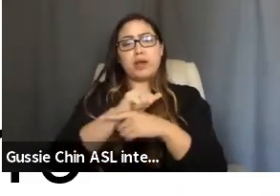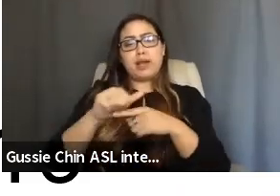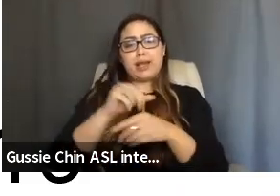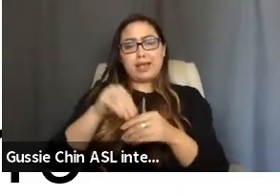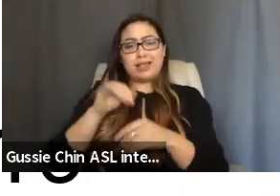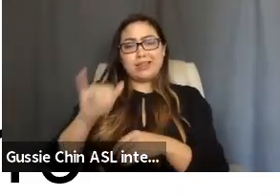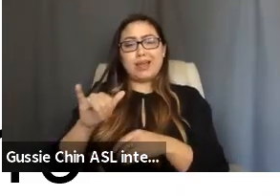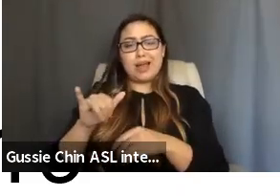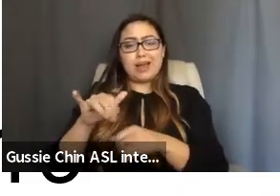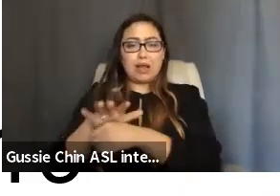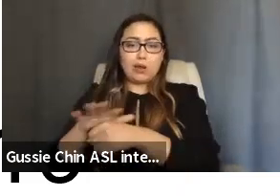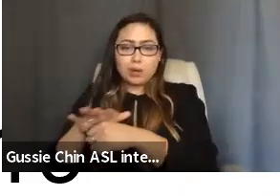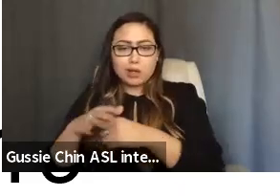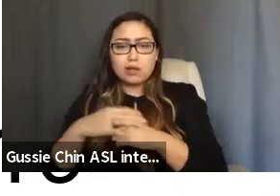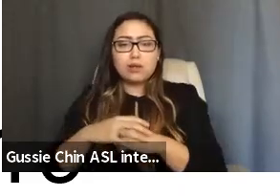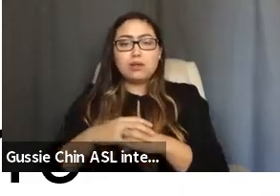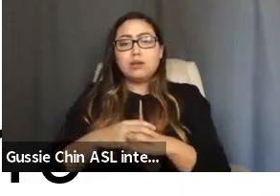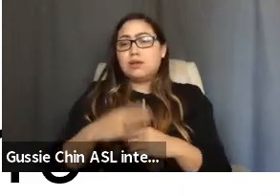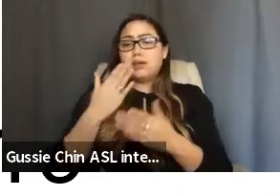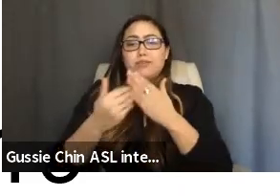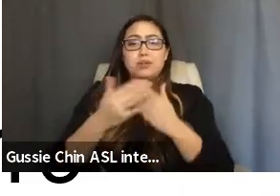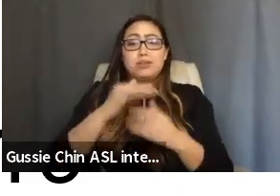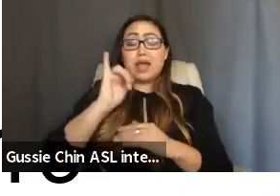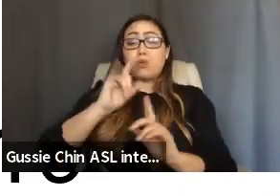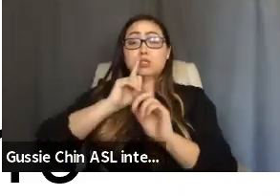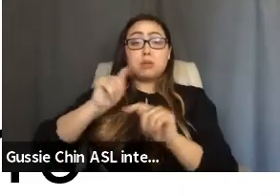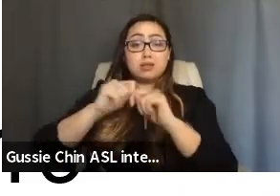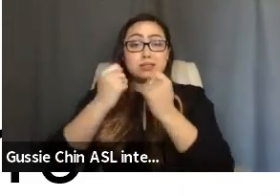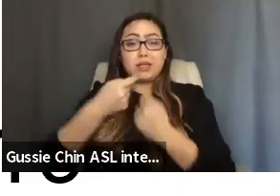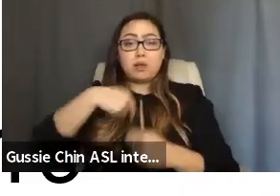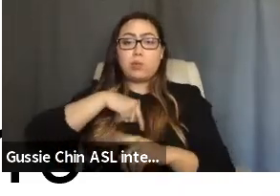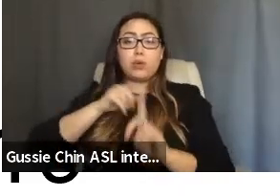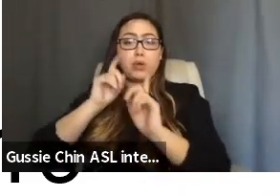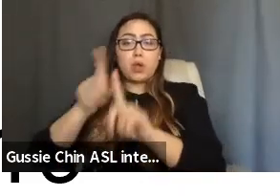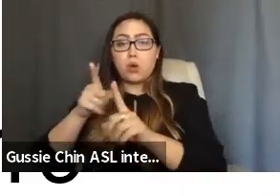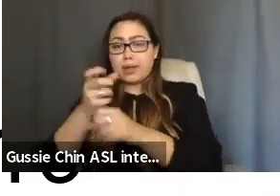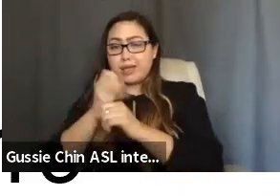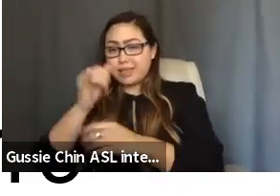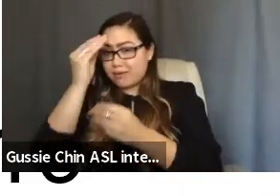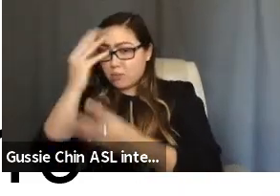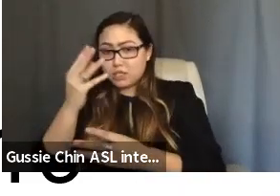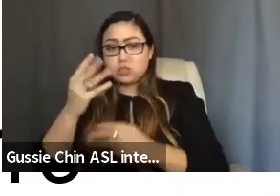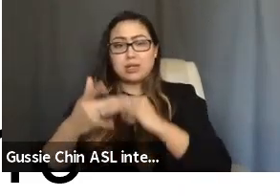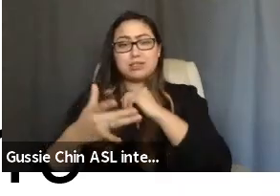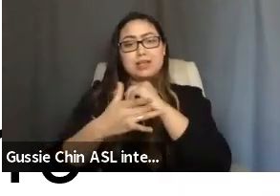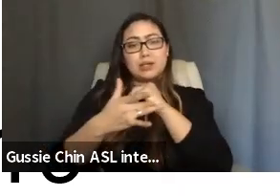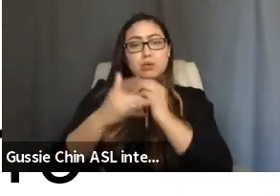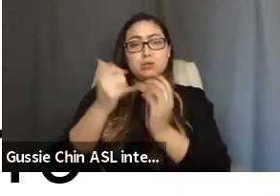and technical assistance supports, such as when I go and to after the event to try and find some